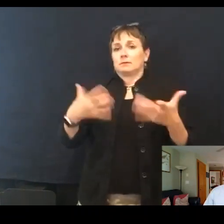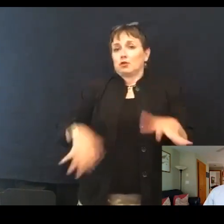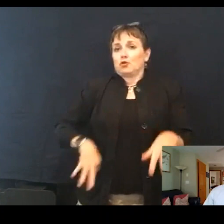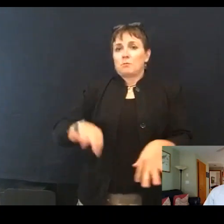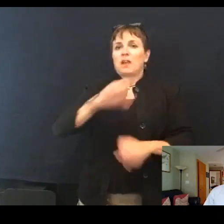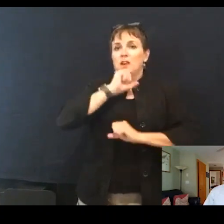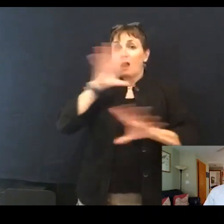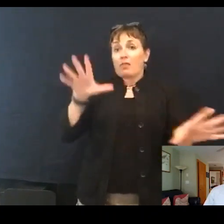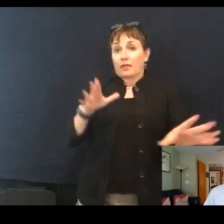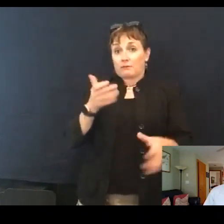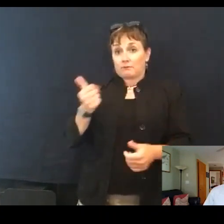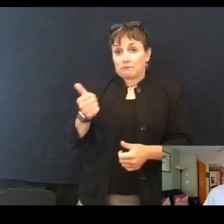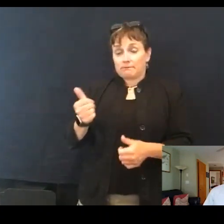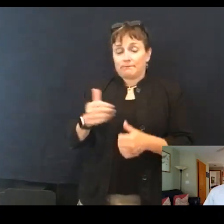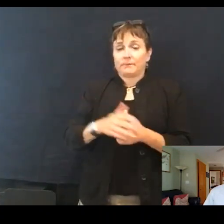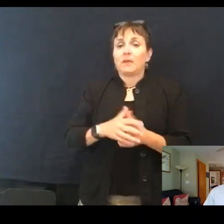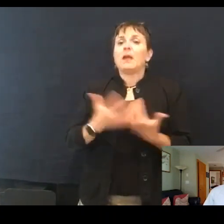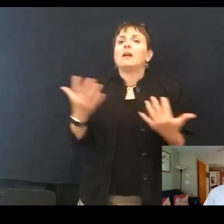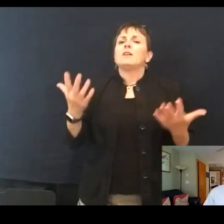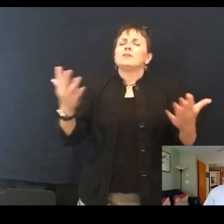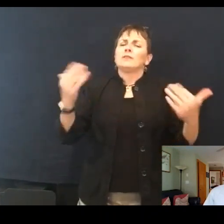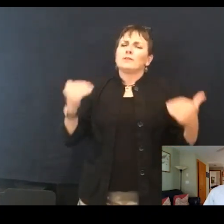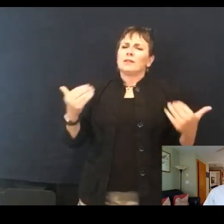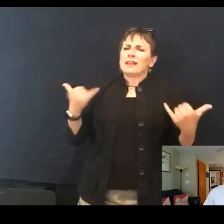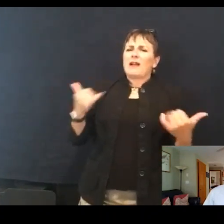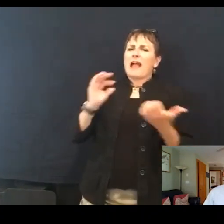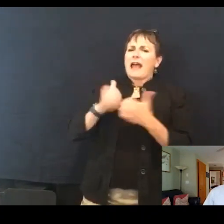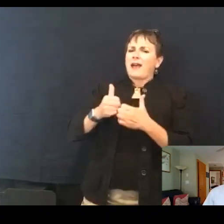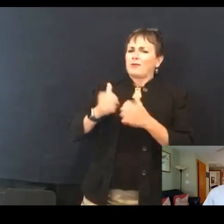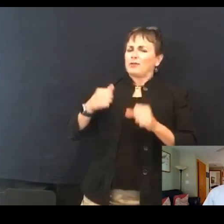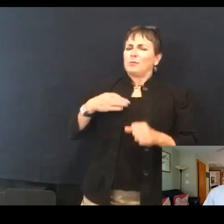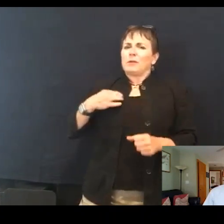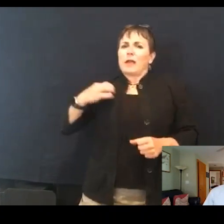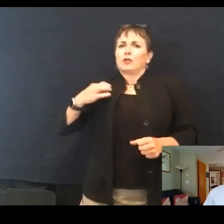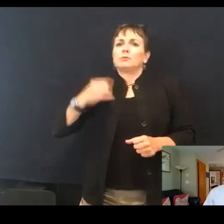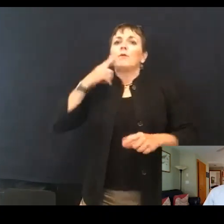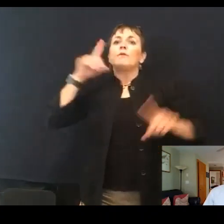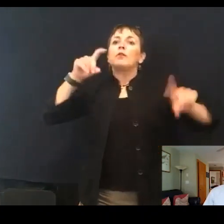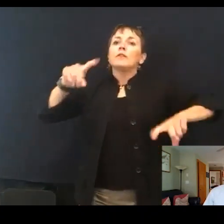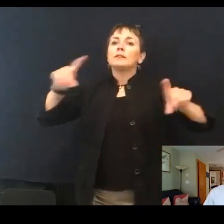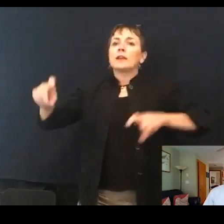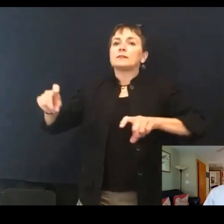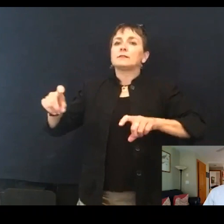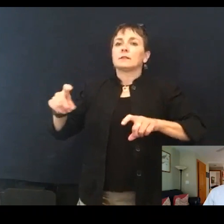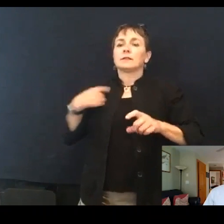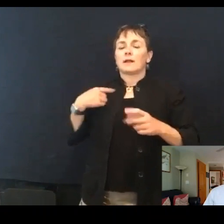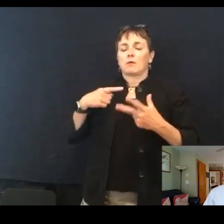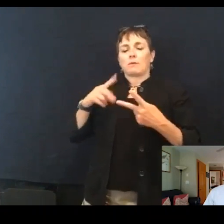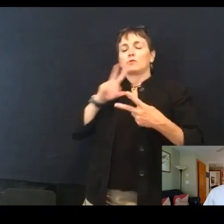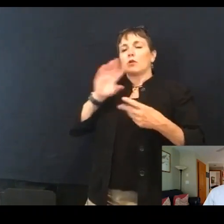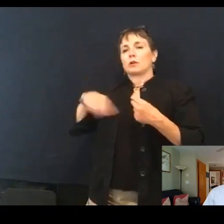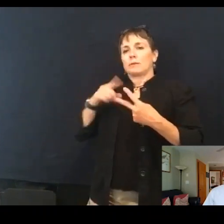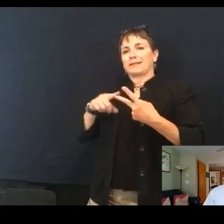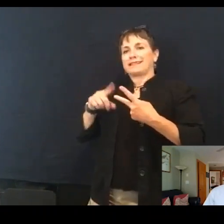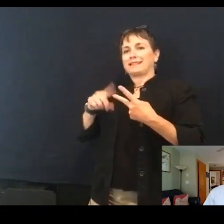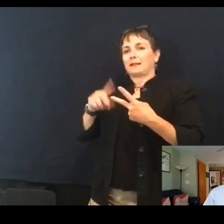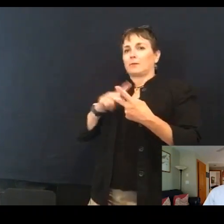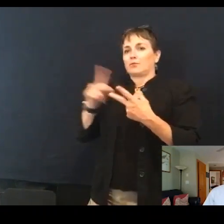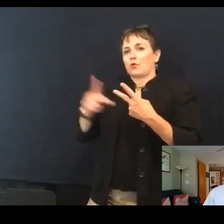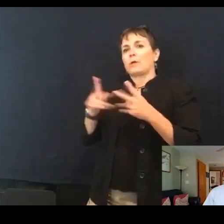So what's the eligibility for testing in this program? And now I'm talking specifically about the Open Access Program.